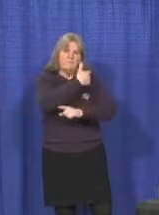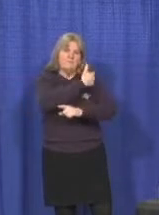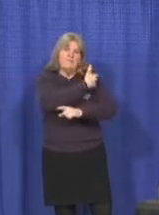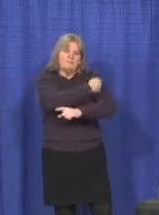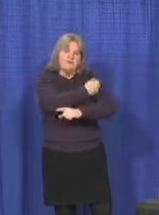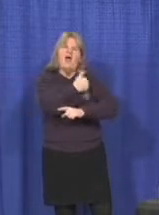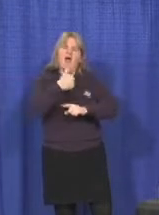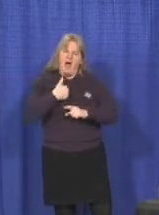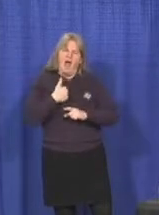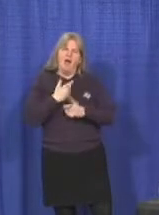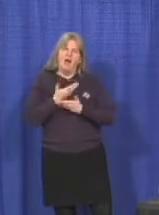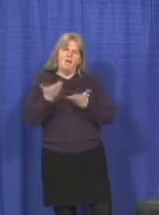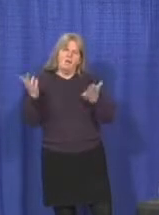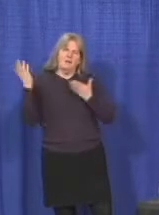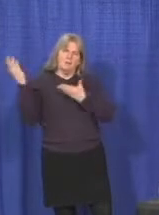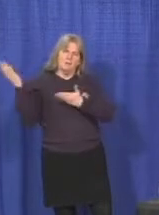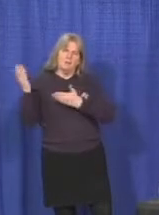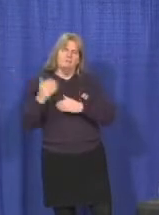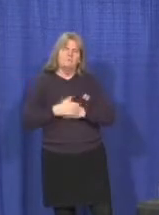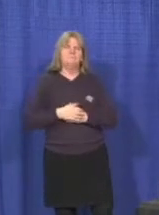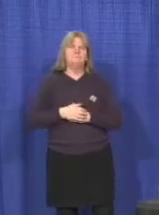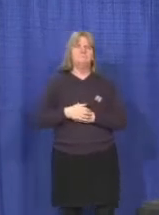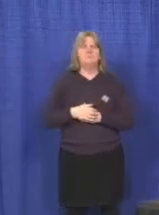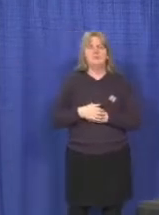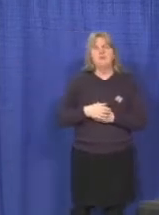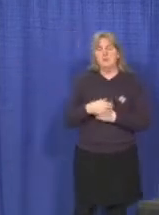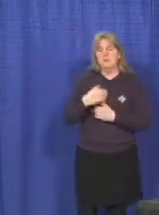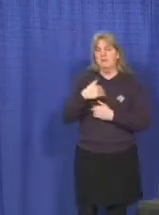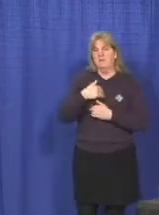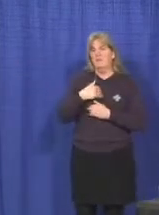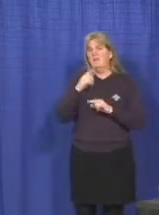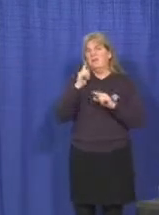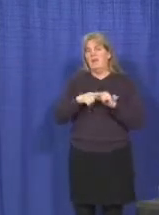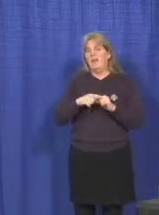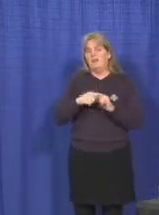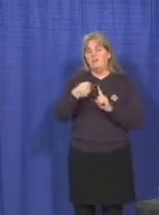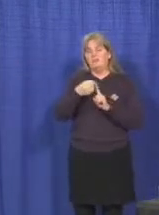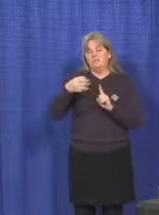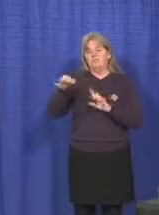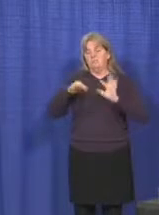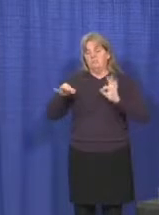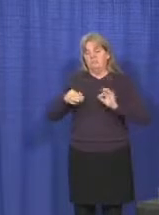As a limited -- there's a limited amount I can say about the actual diagnosis or